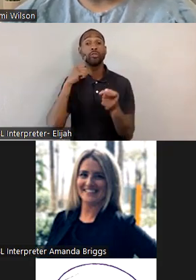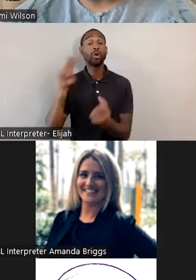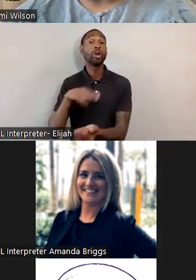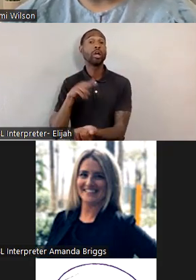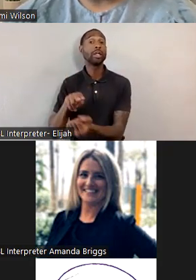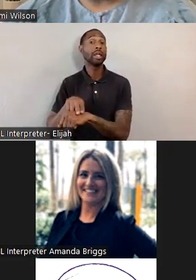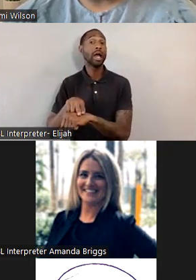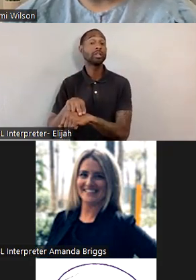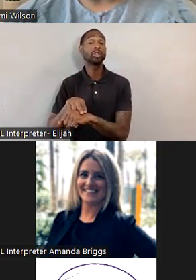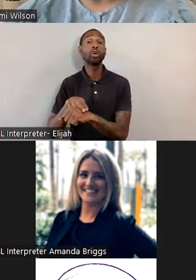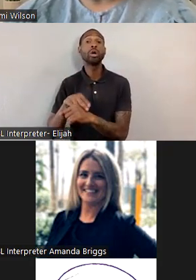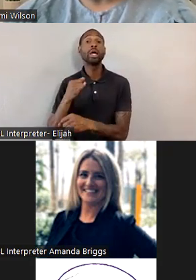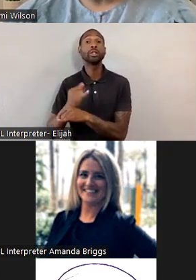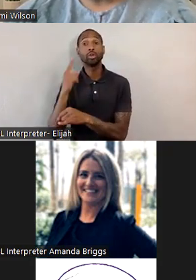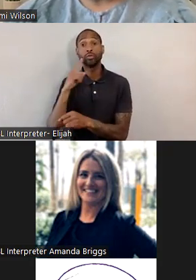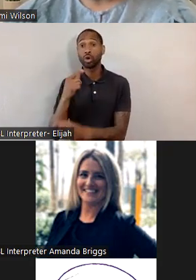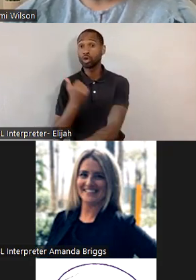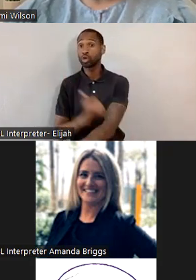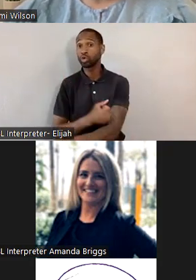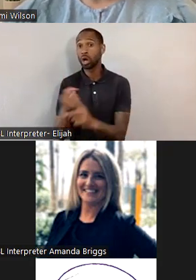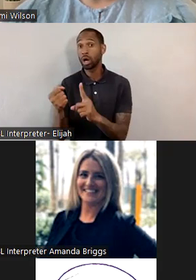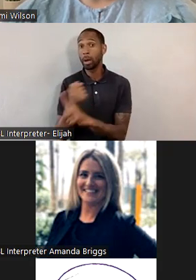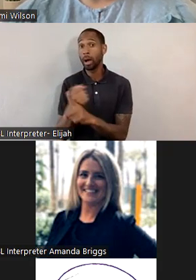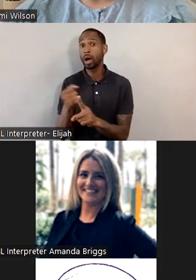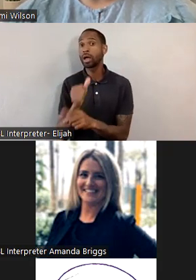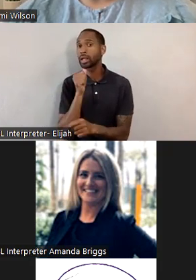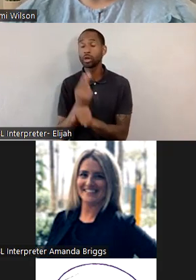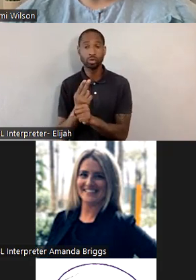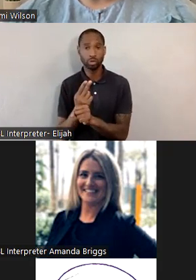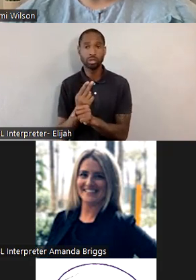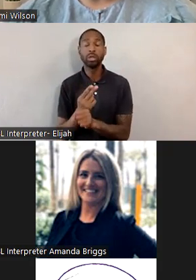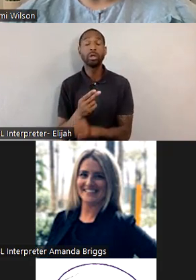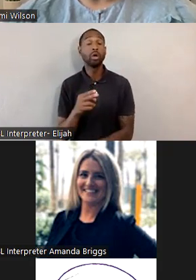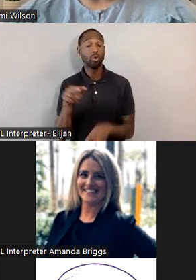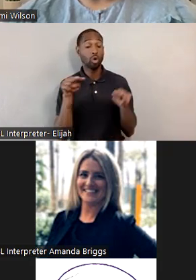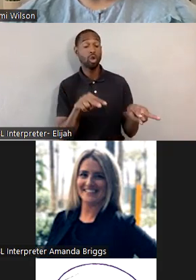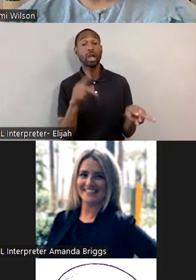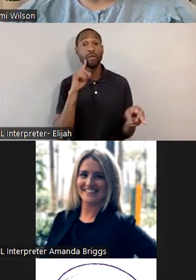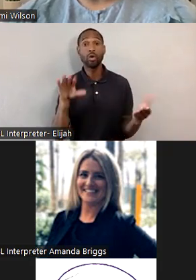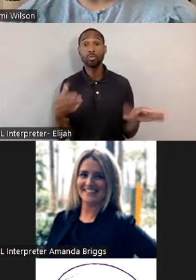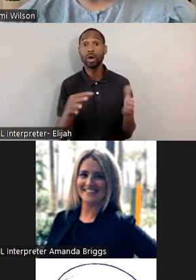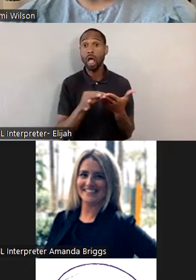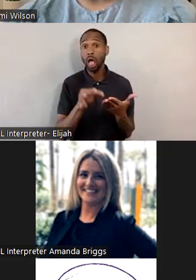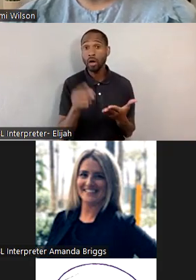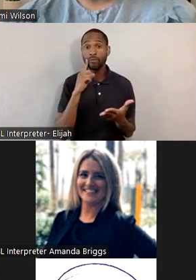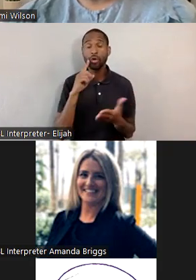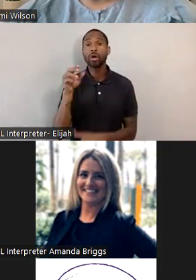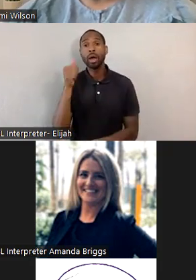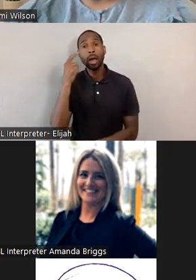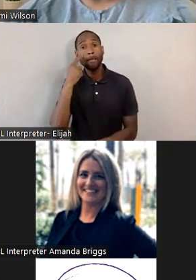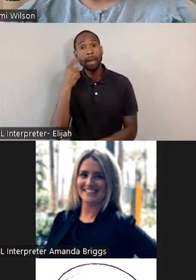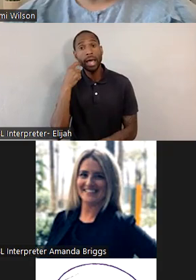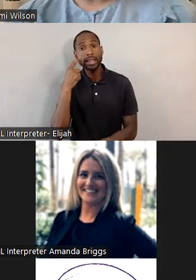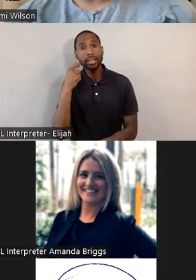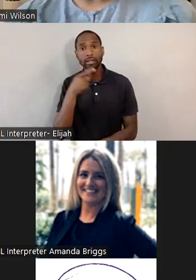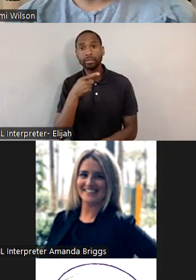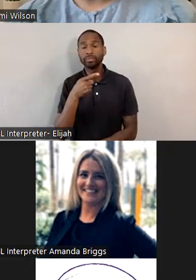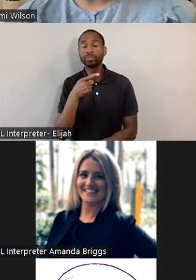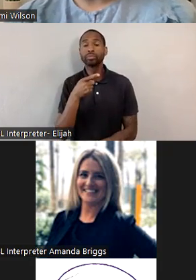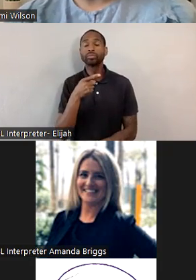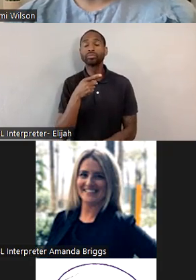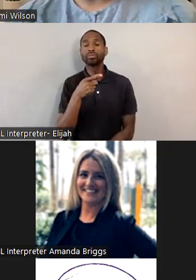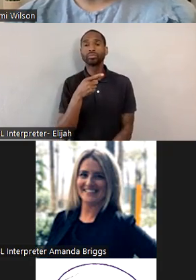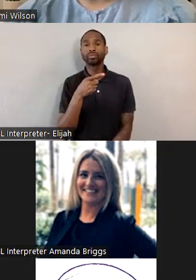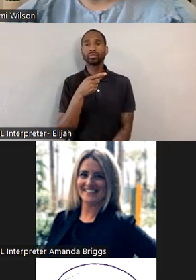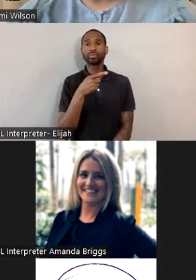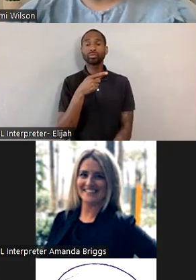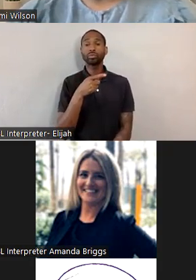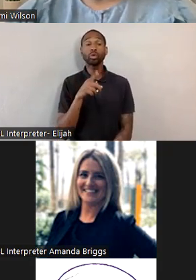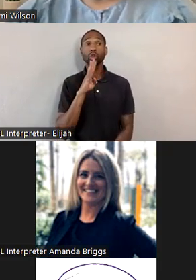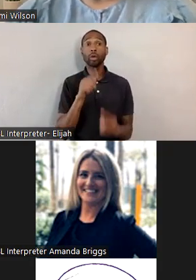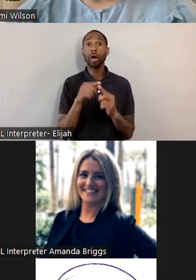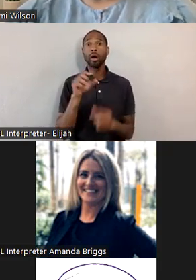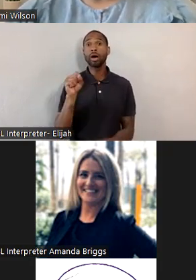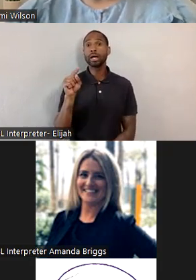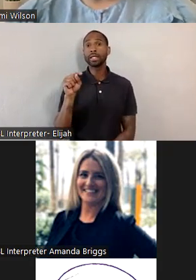on Drug Abuse. And when you look at the mortality for methamphetamine when talking about stimulants,